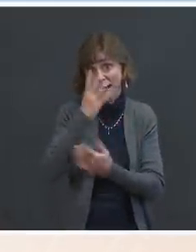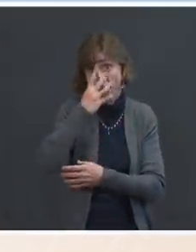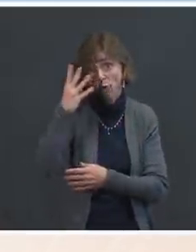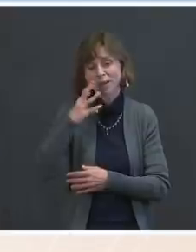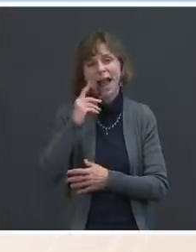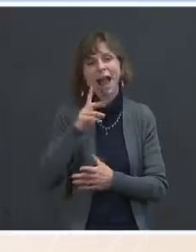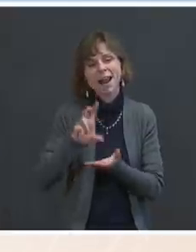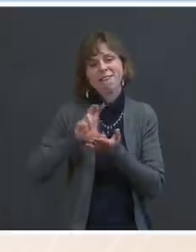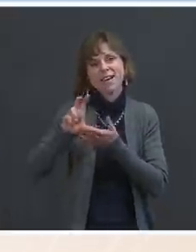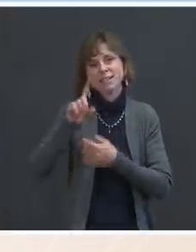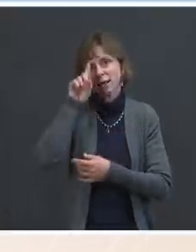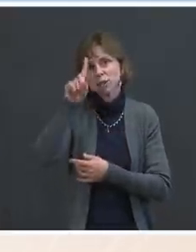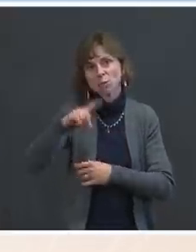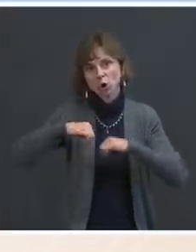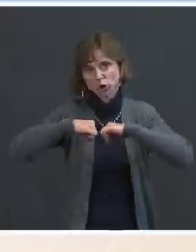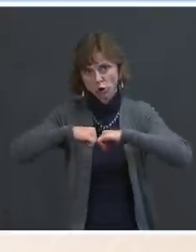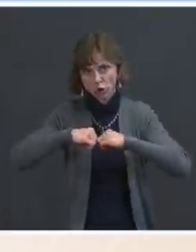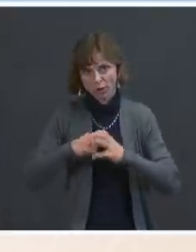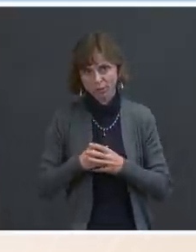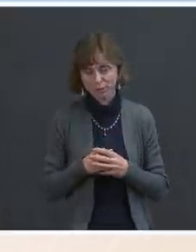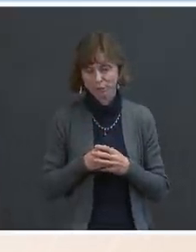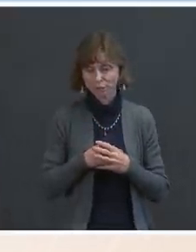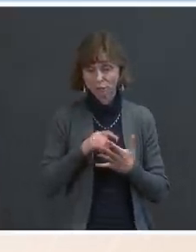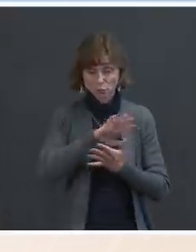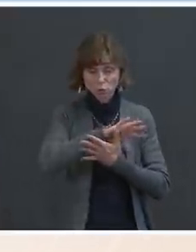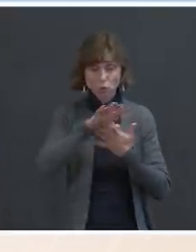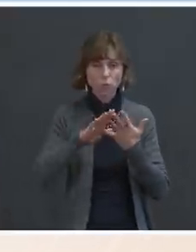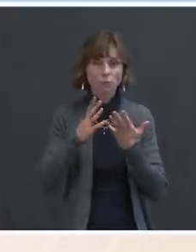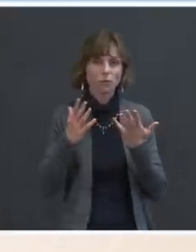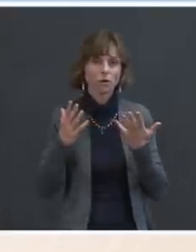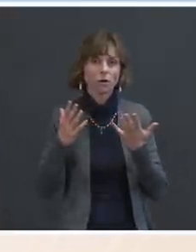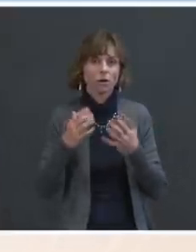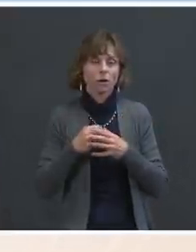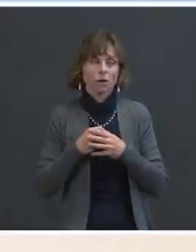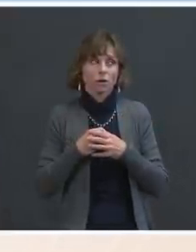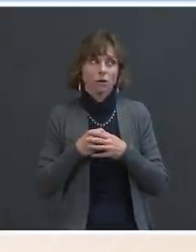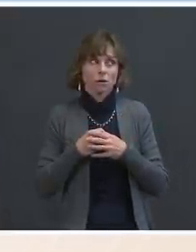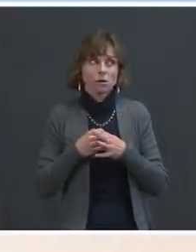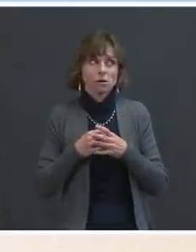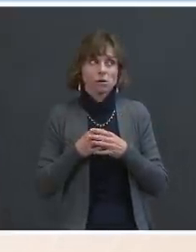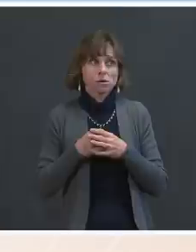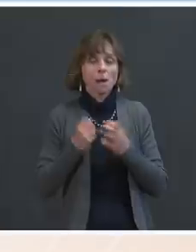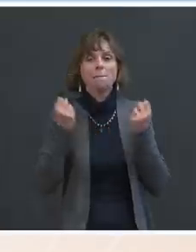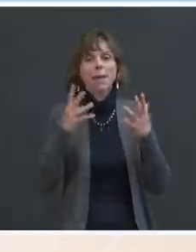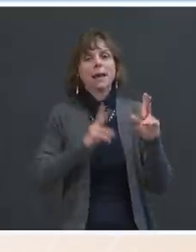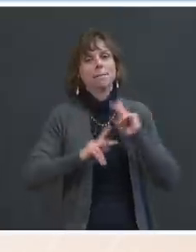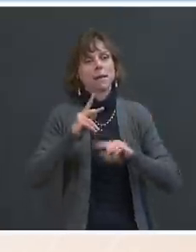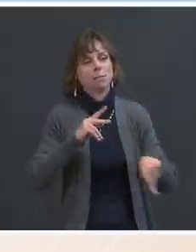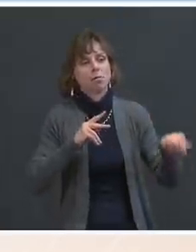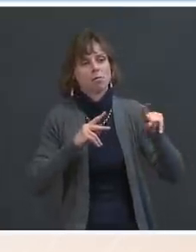So, given all of the concern by many in Congress about immigration